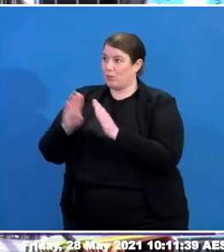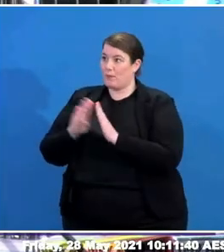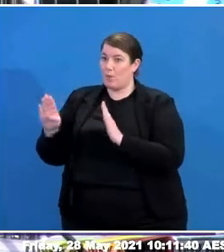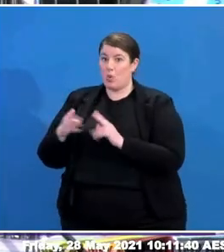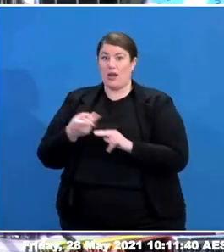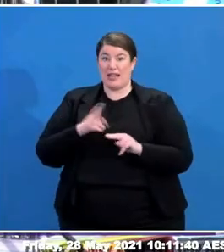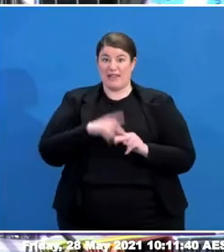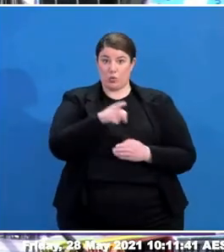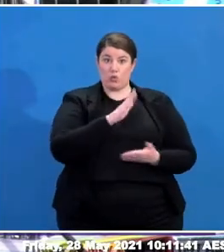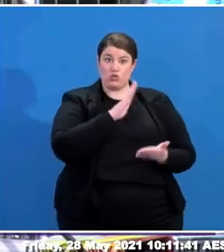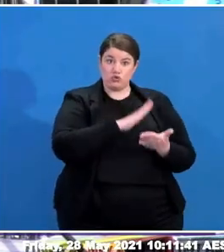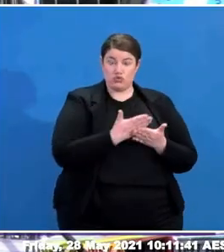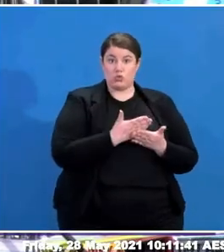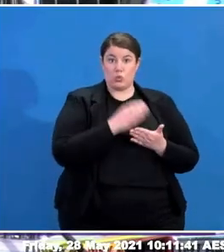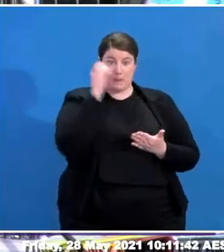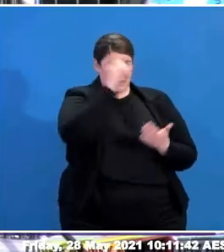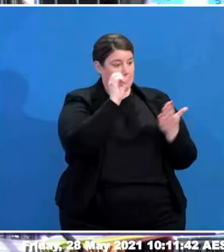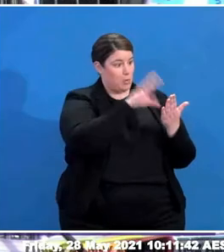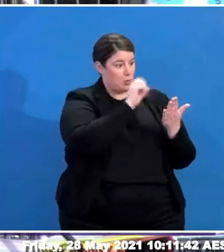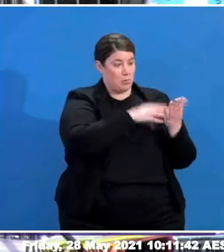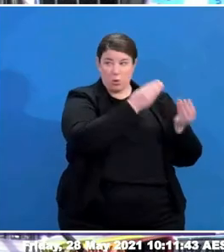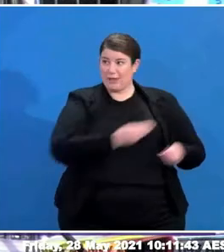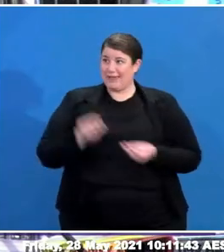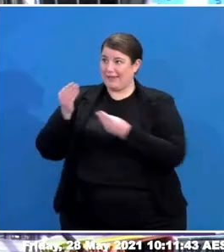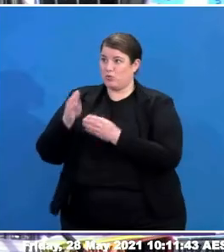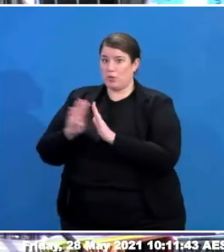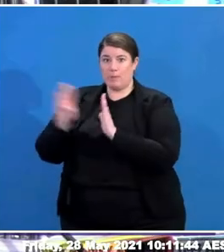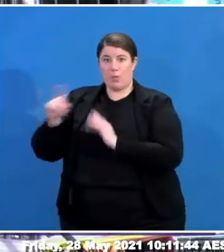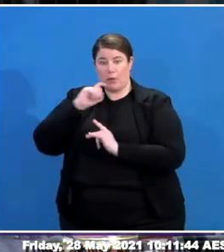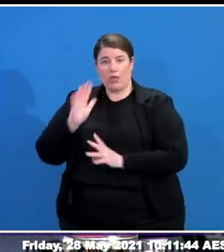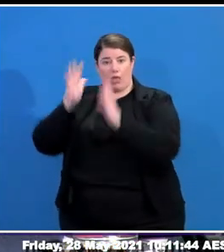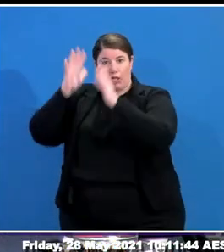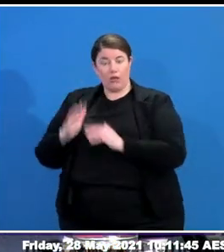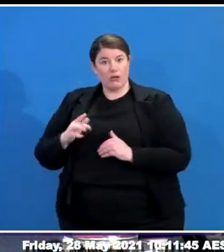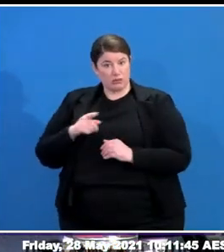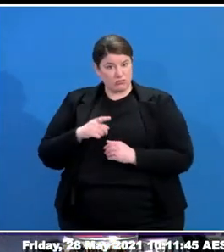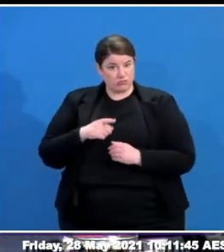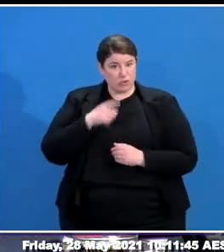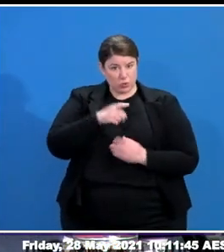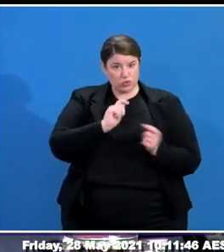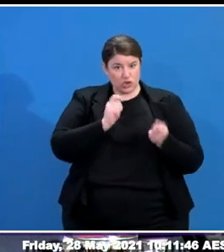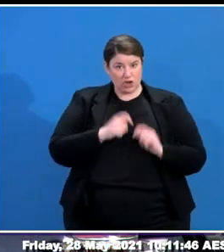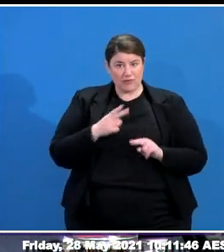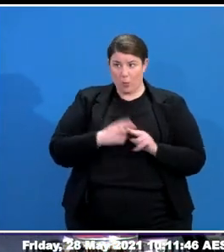than your true and frank opinion set out in your note? Isn't that the case? Absolutely not.